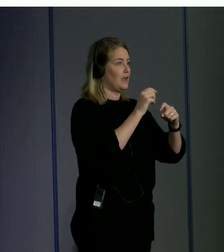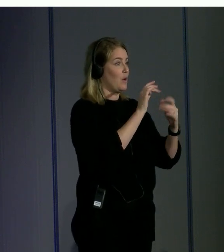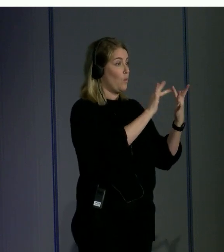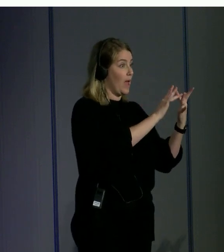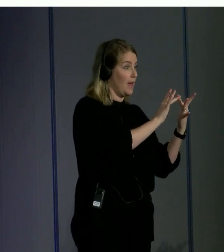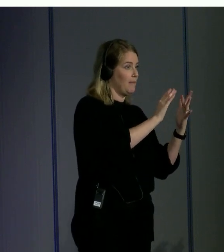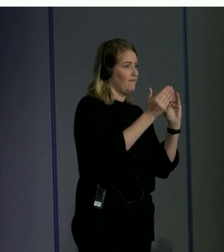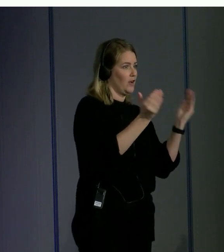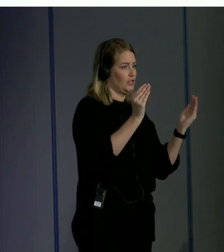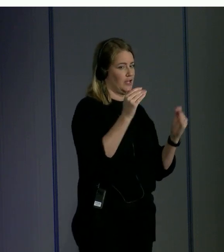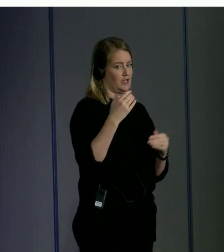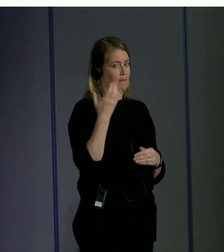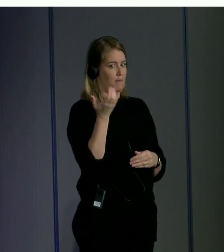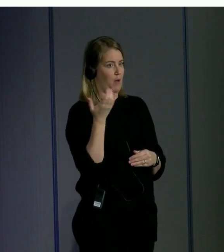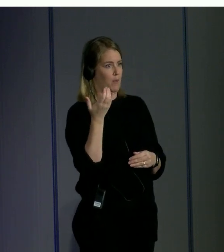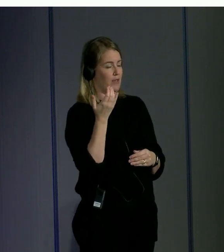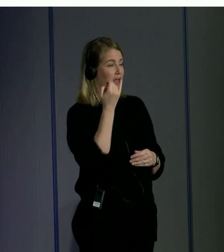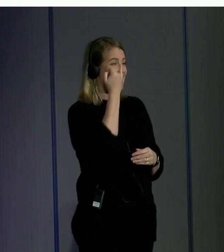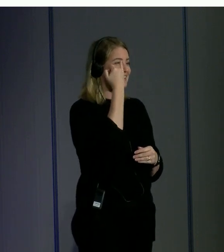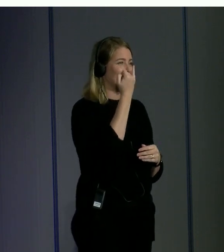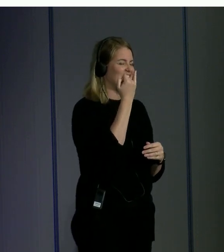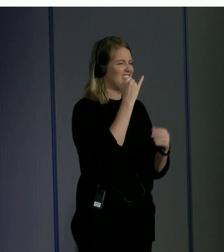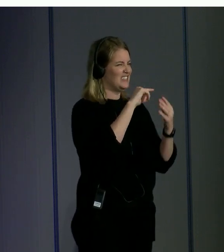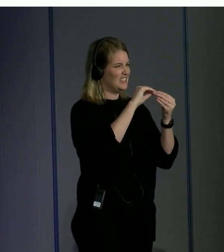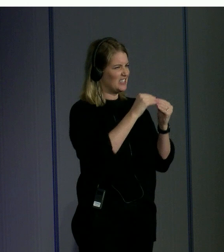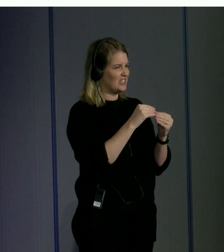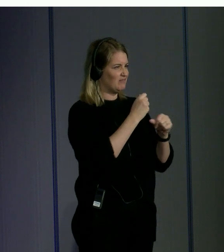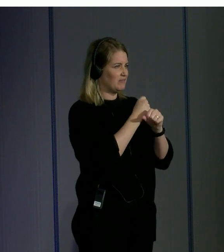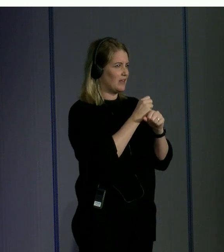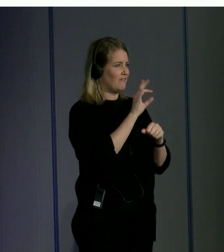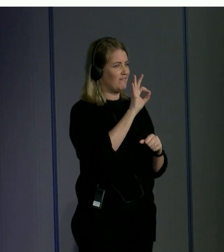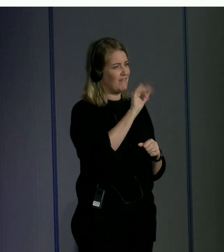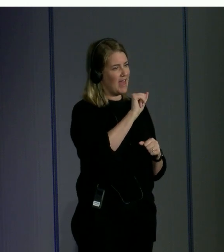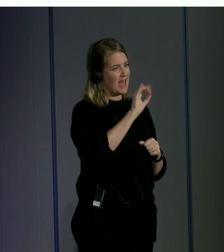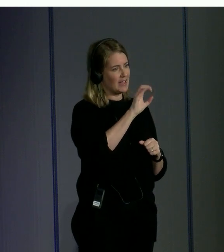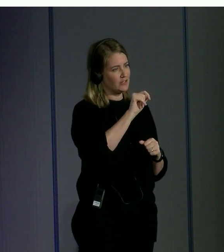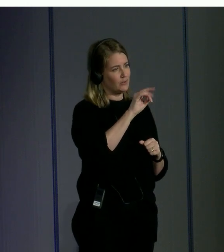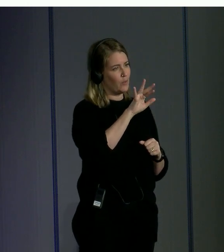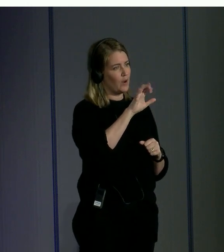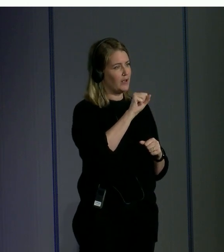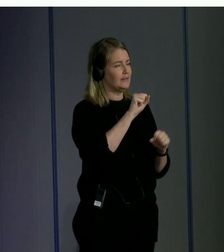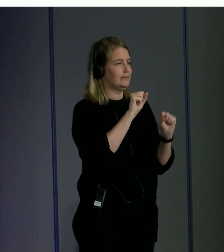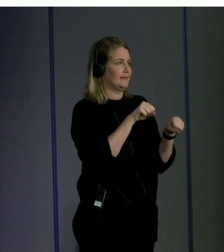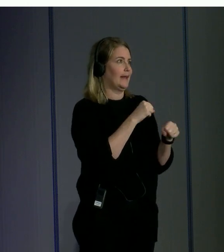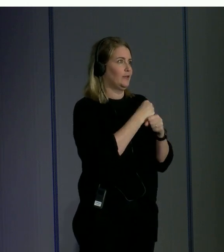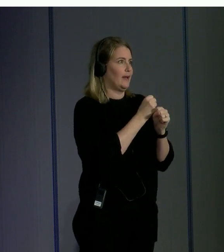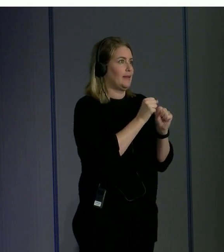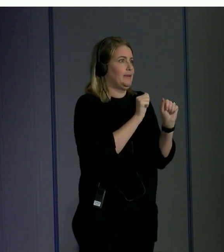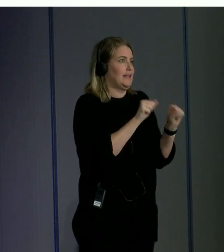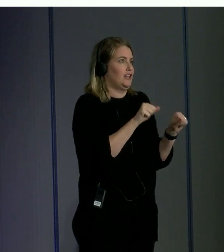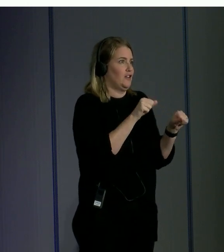There's an idea in statistics about factorial being able to create the potential set of